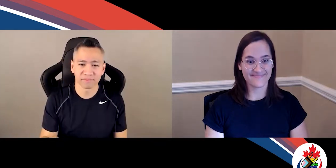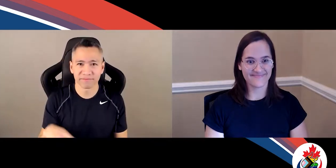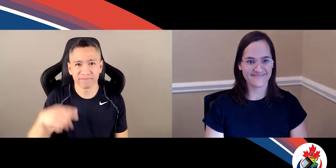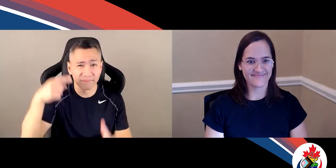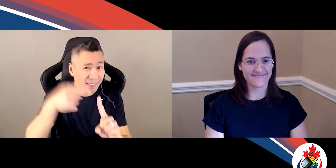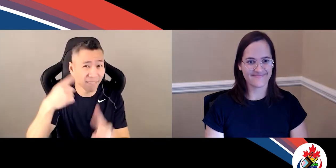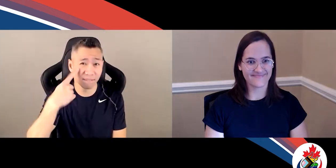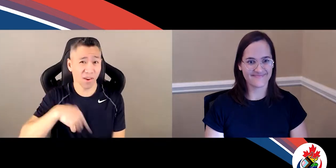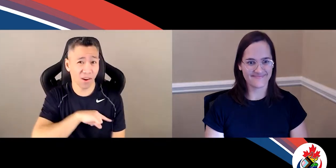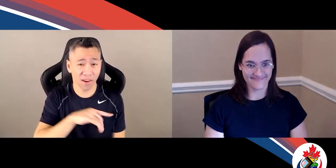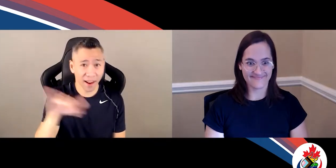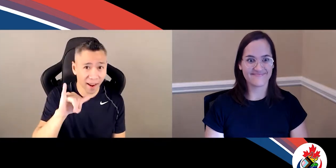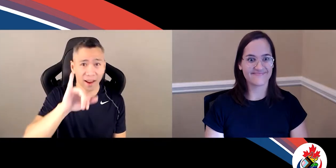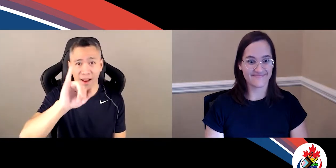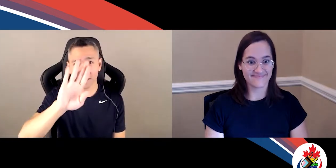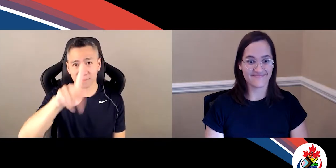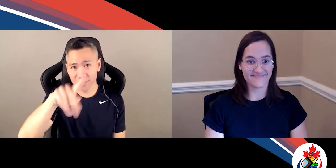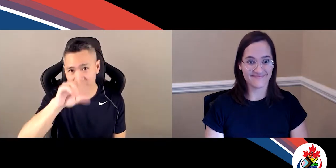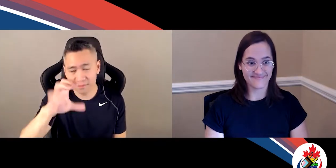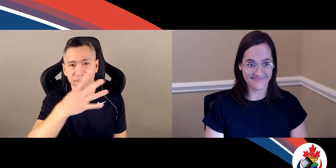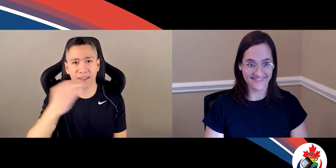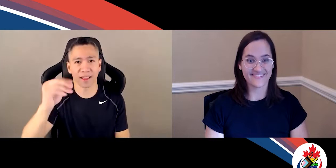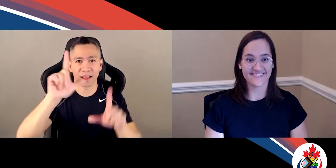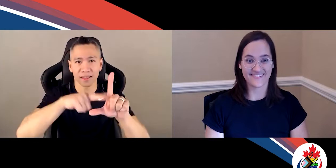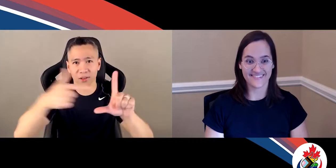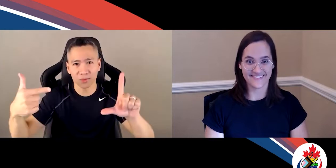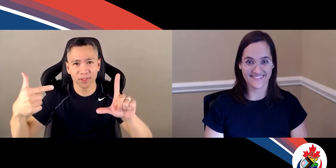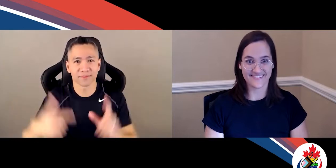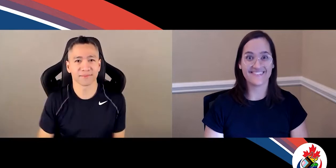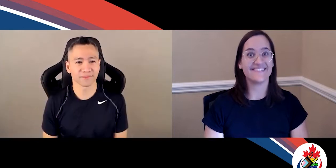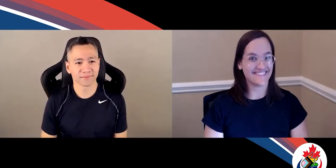especially for us who are IBPOC or/and LGBTQIA.